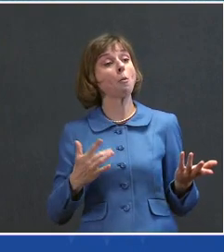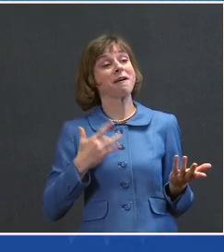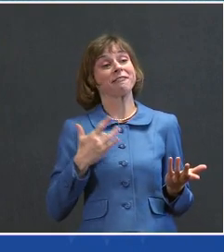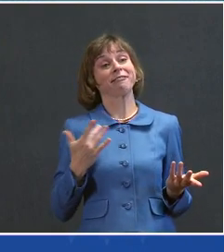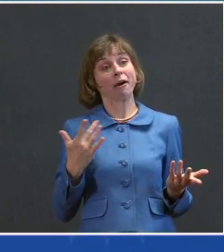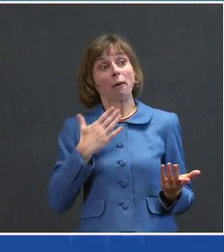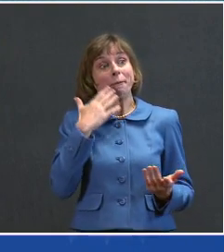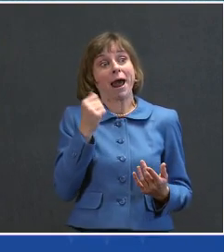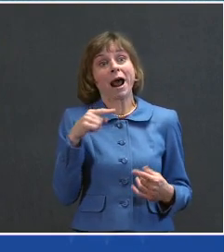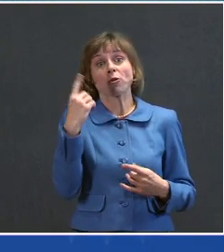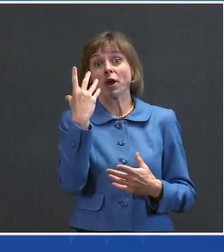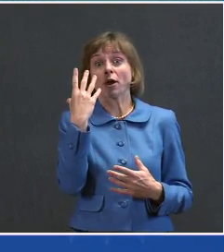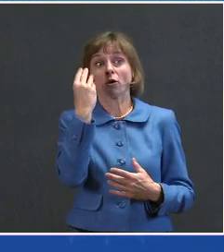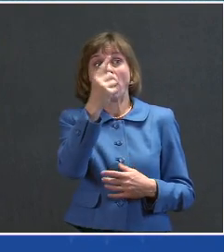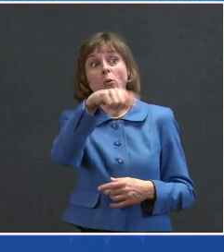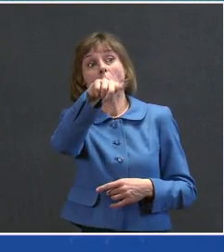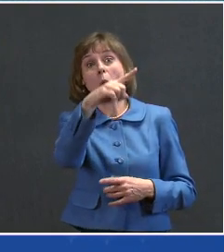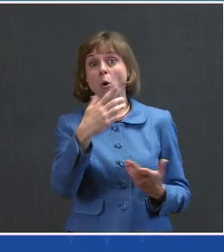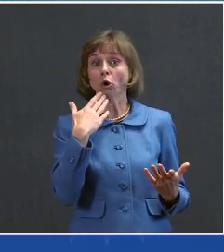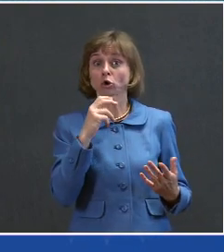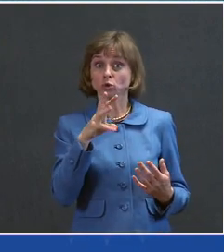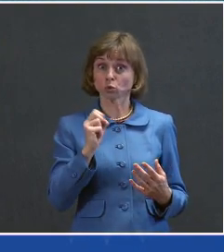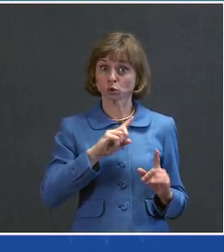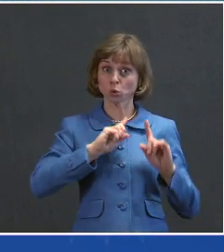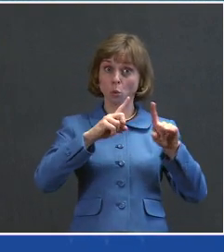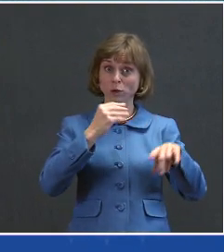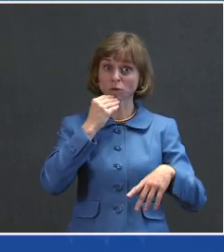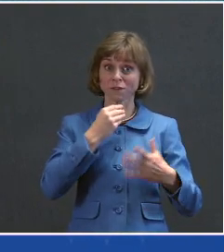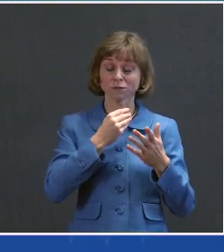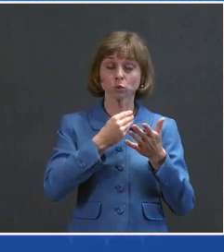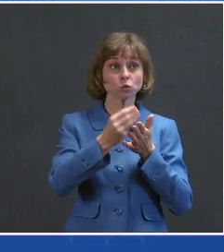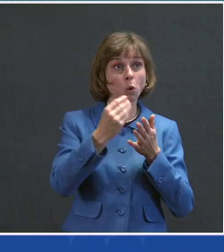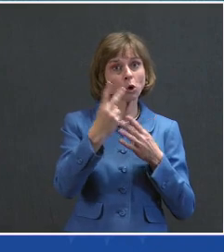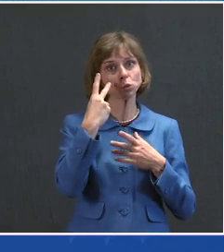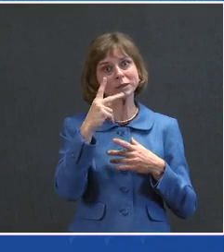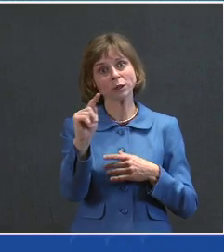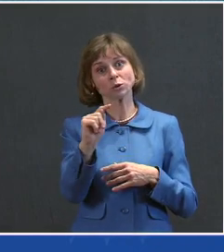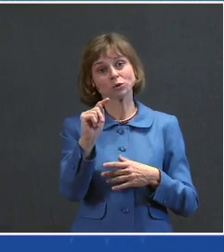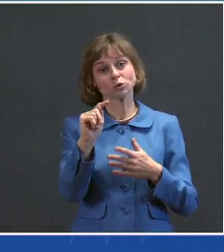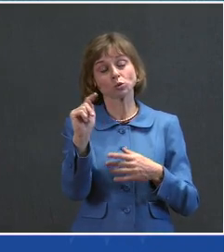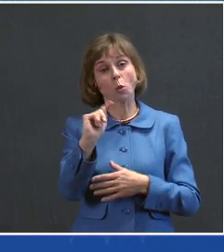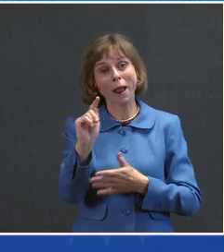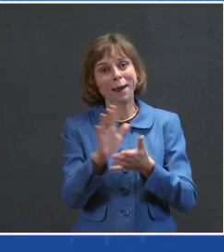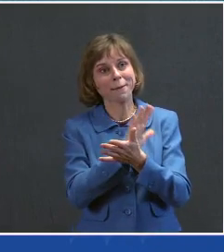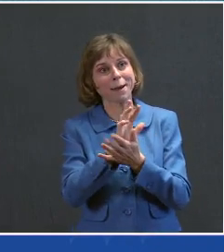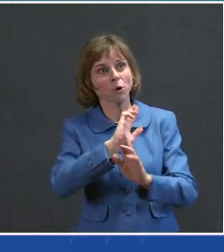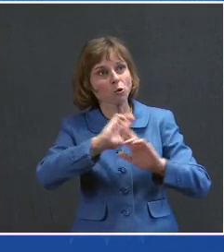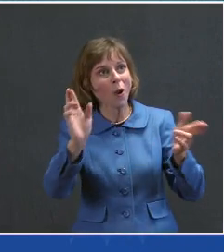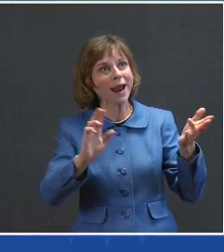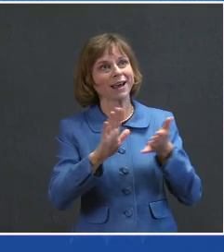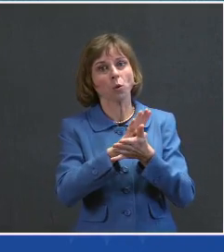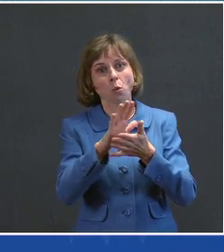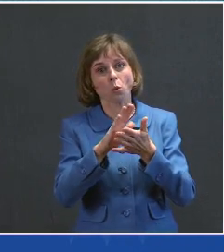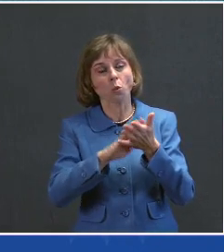If you go to the grocery store, there's more toilet paper on the shelves, there's more Clorox wipes on the shelves. It's getting warmer out there.